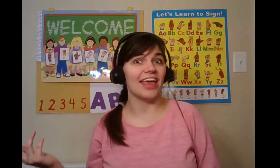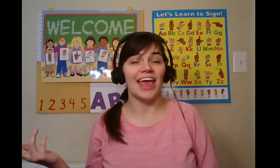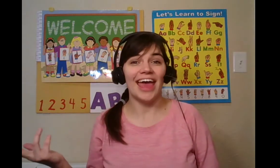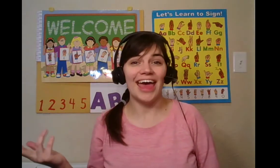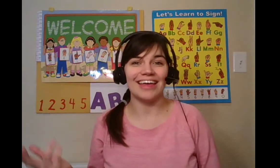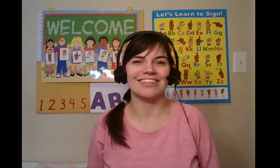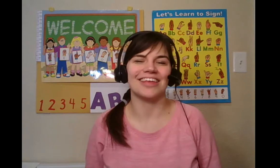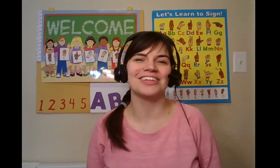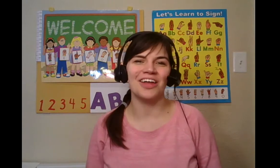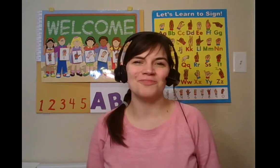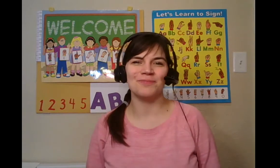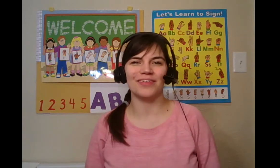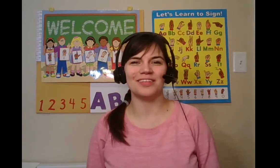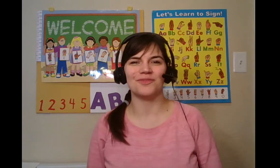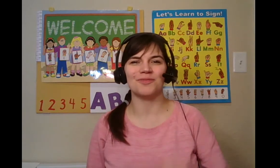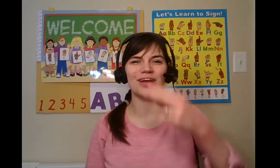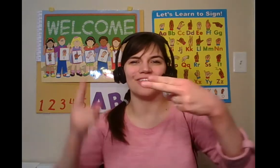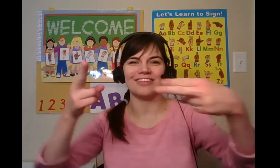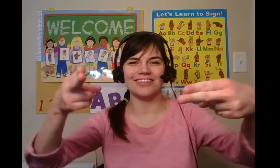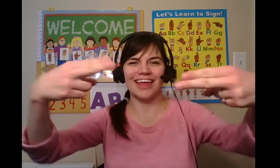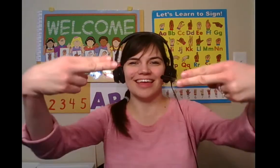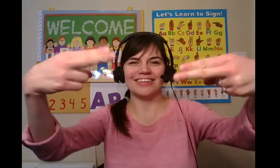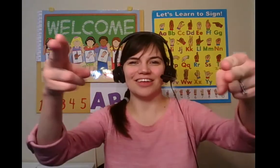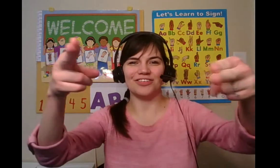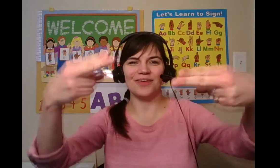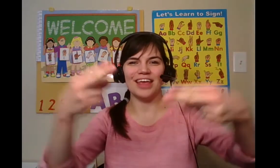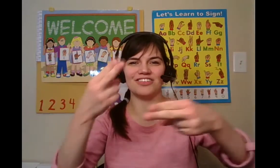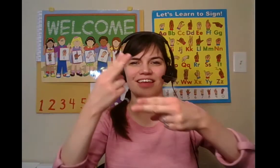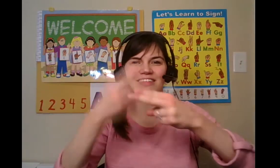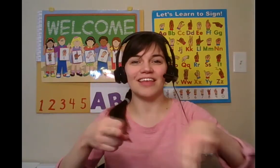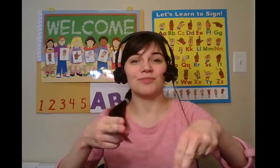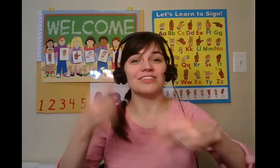and a lot of people eat them for breakfast. Take 2 H hands and pretend